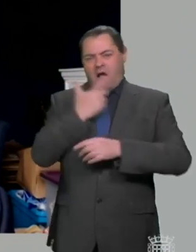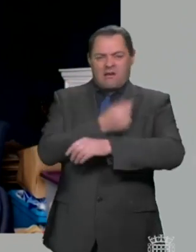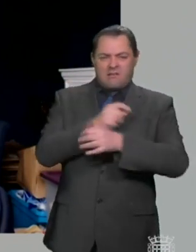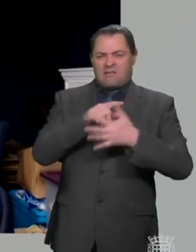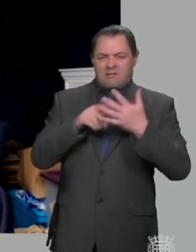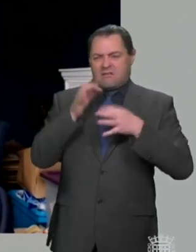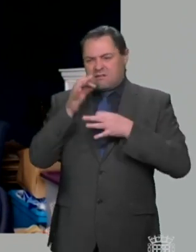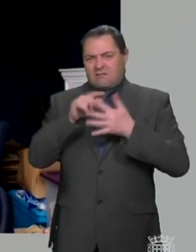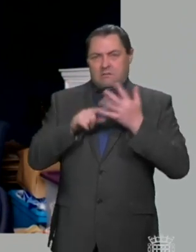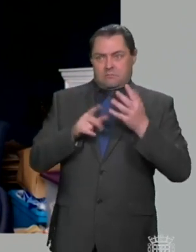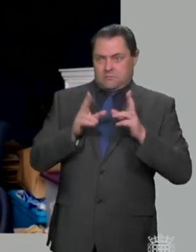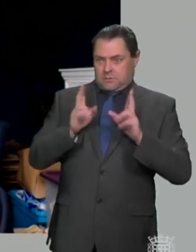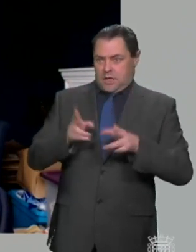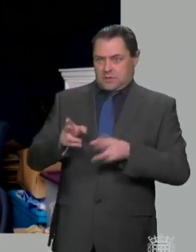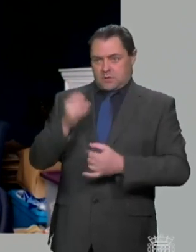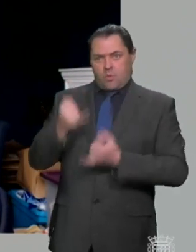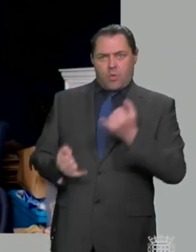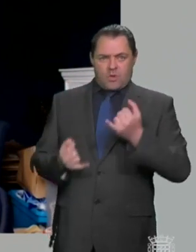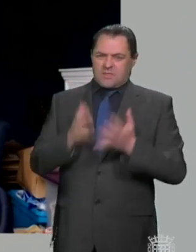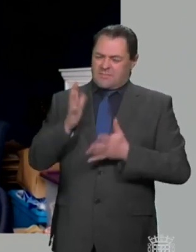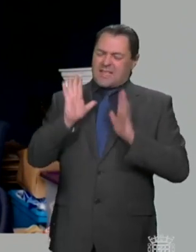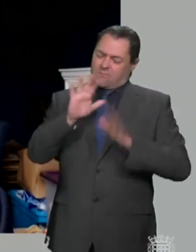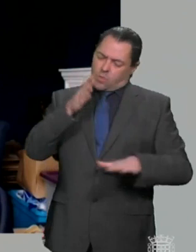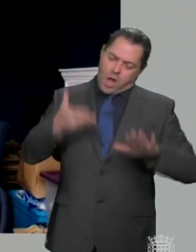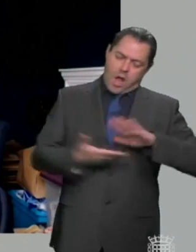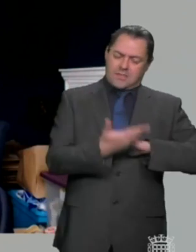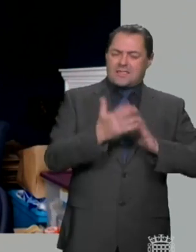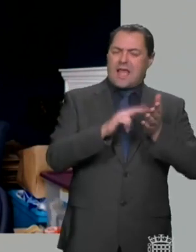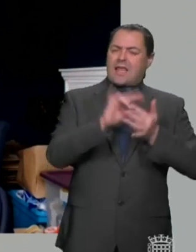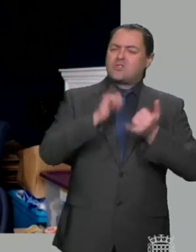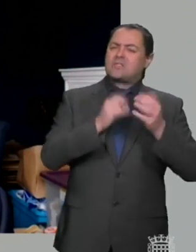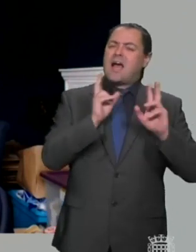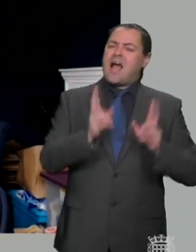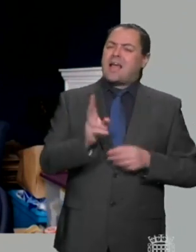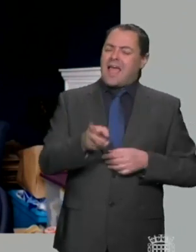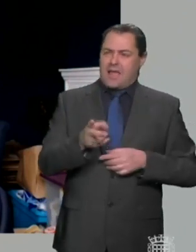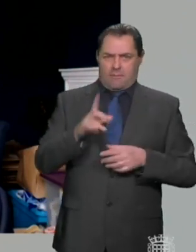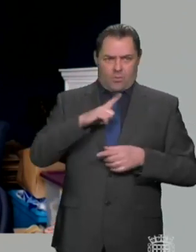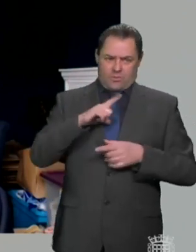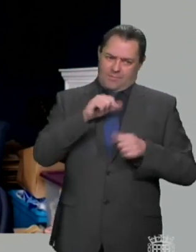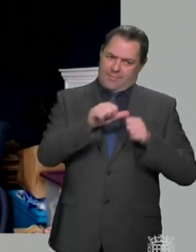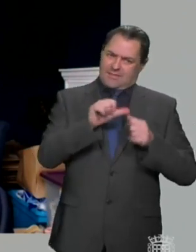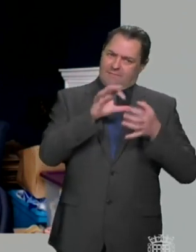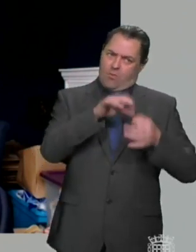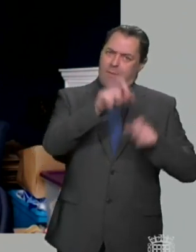we must bring the commissioning and provision of addiction services back to the NHS, and will he meet me and experts in this field to discuss how we can get this right?